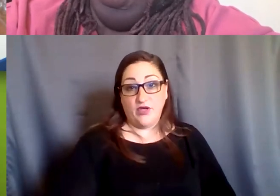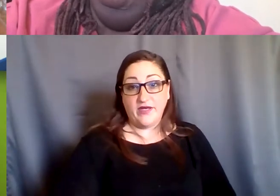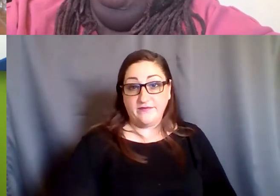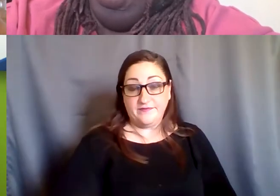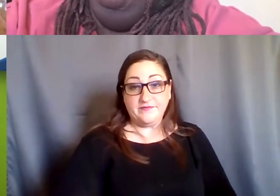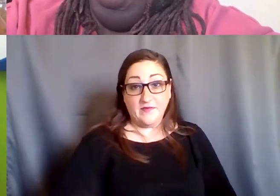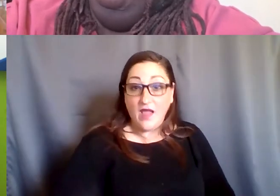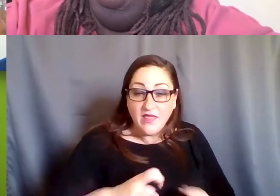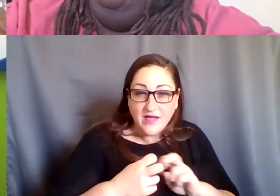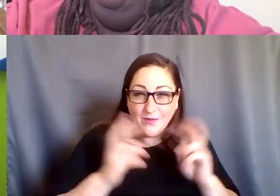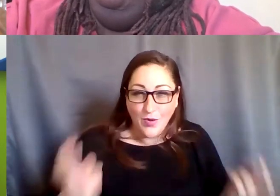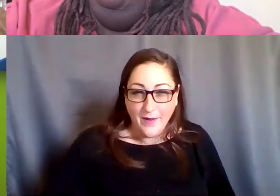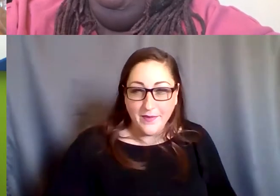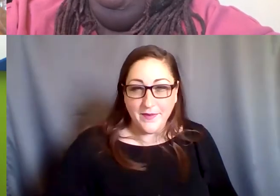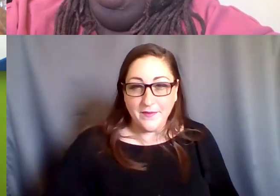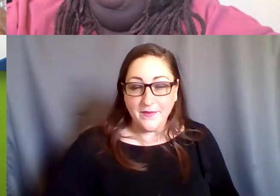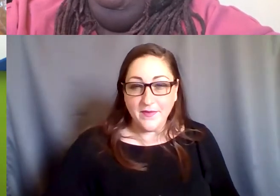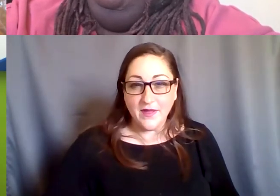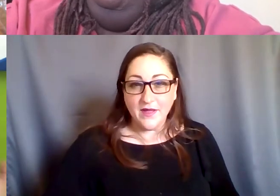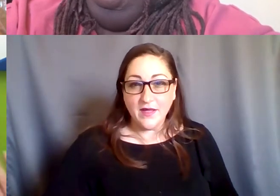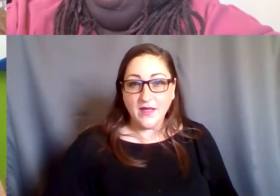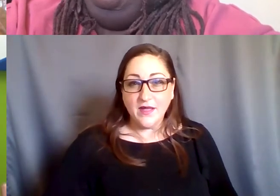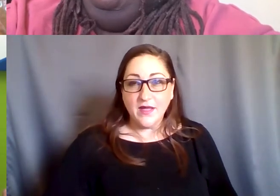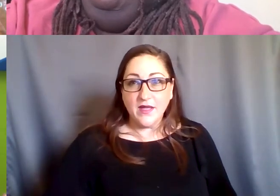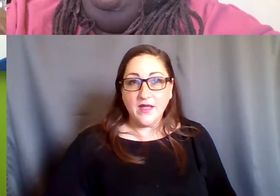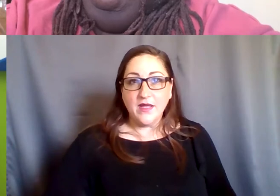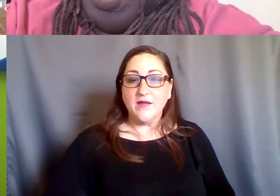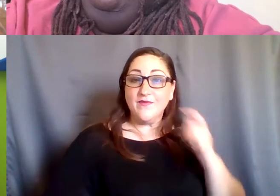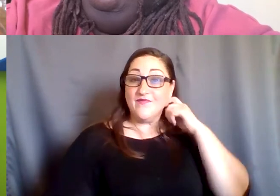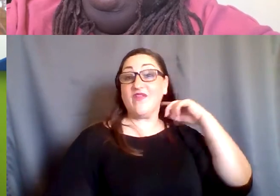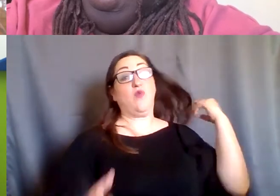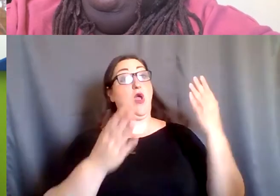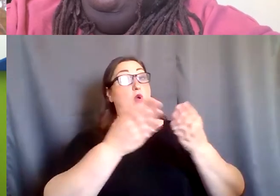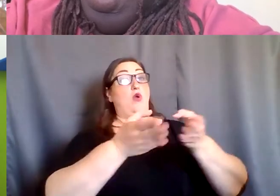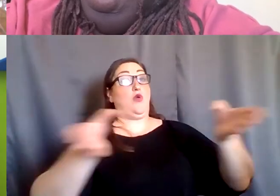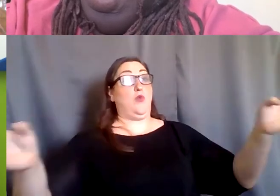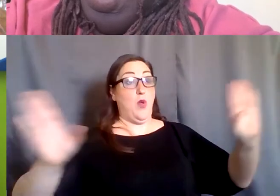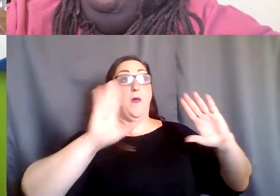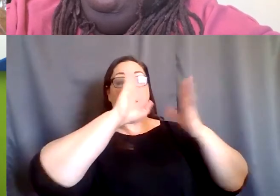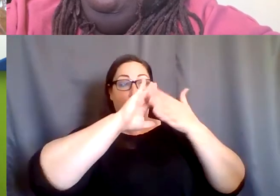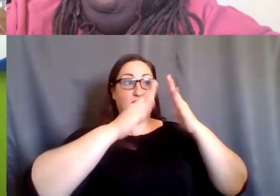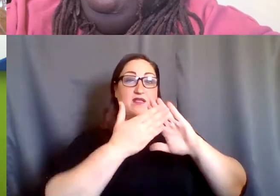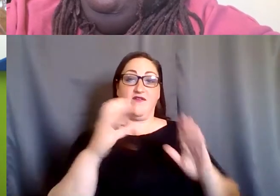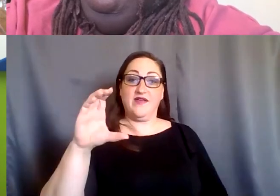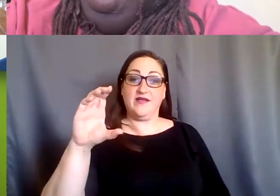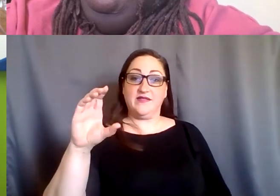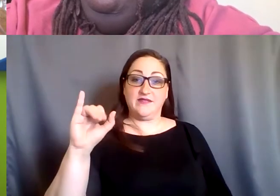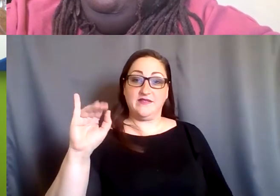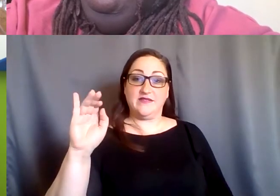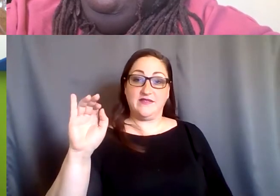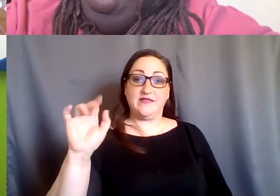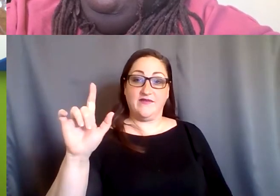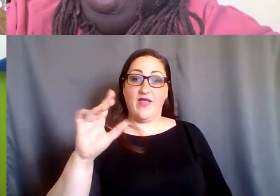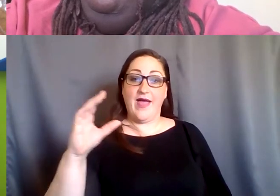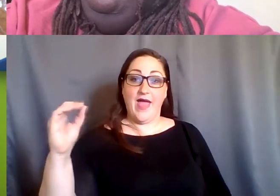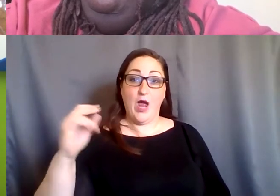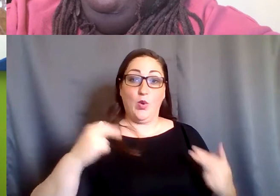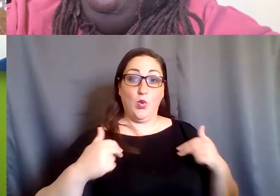If we are broadly a community that believes in civil and human rights, we cannot continue to ask people with disabilities